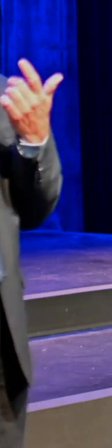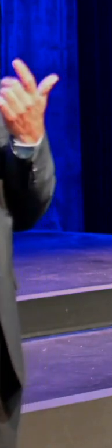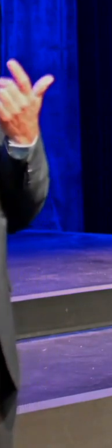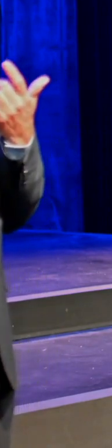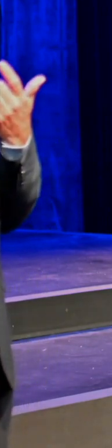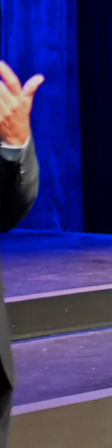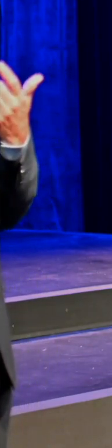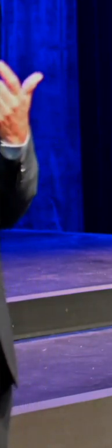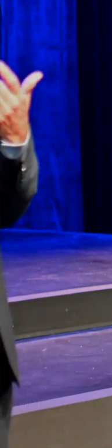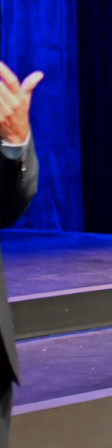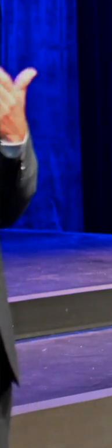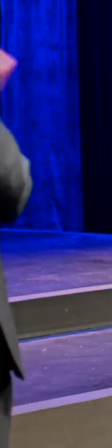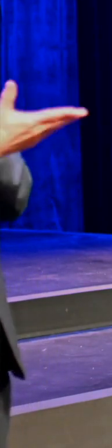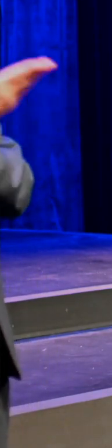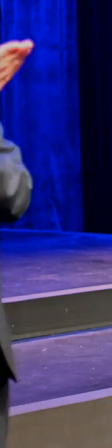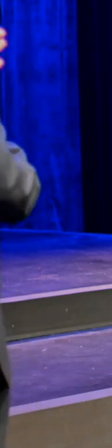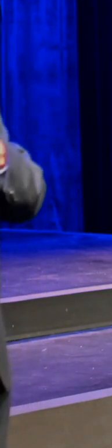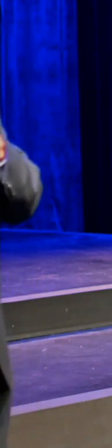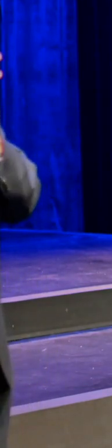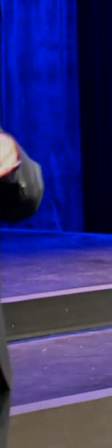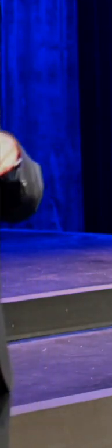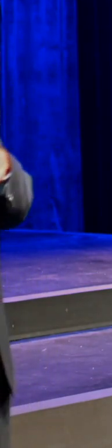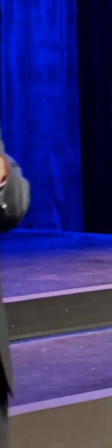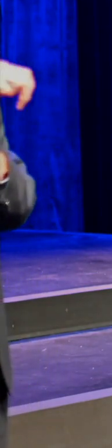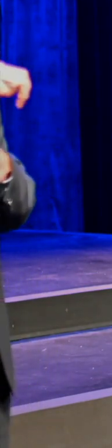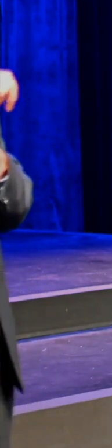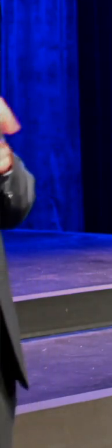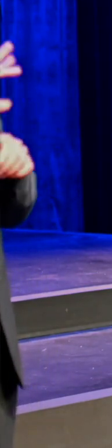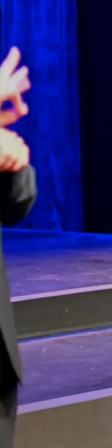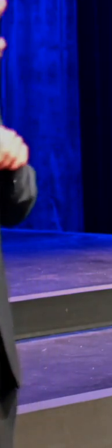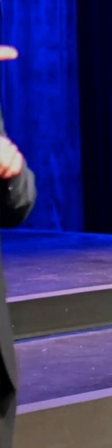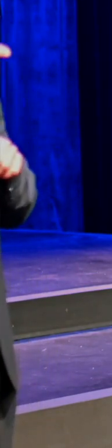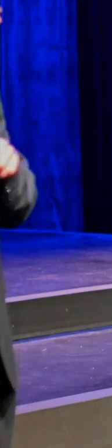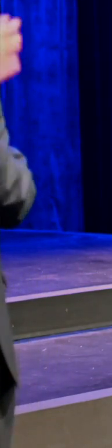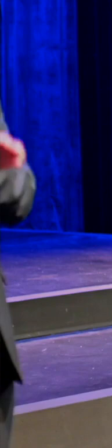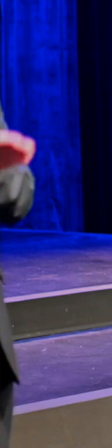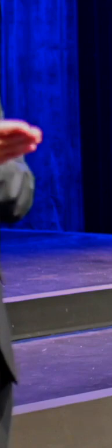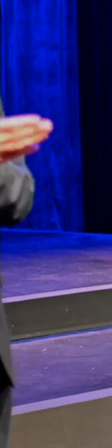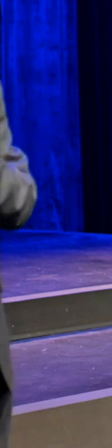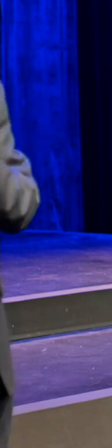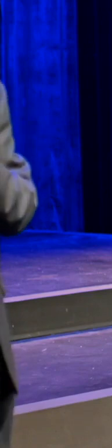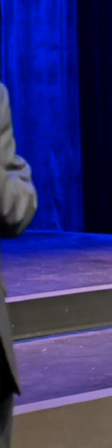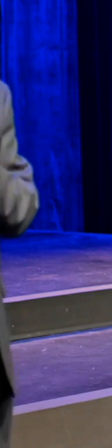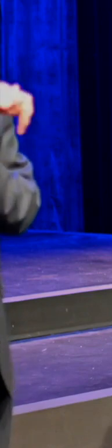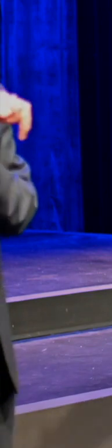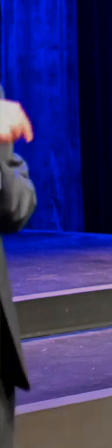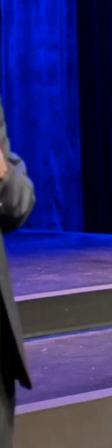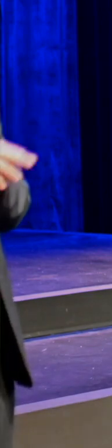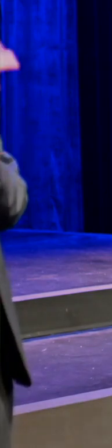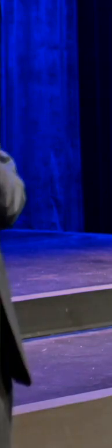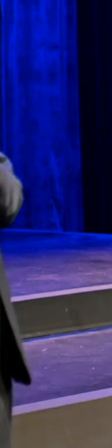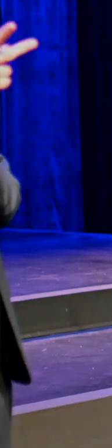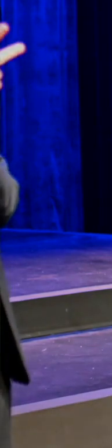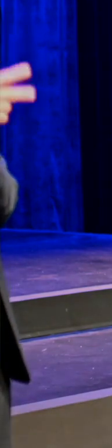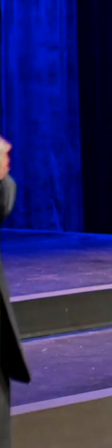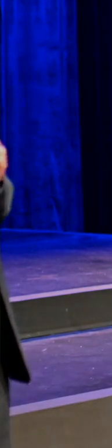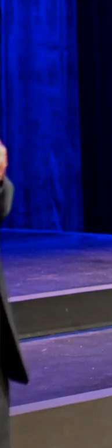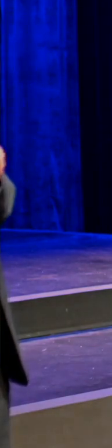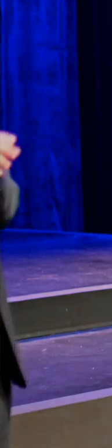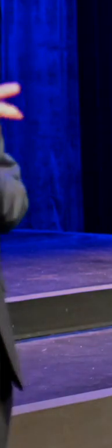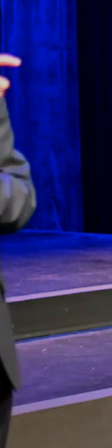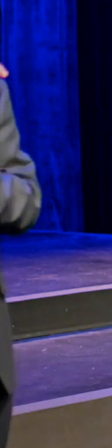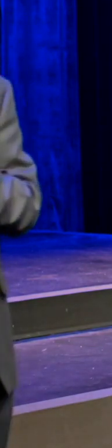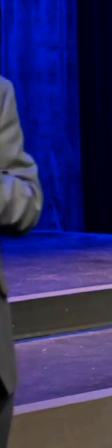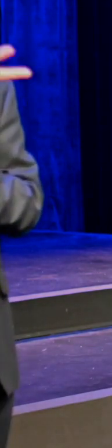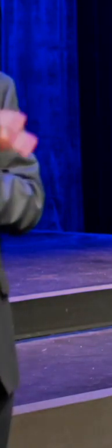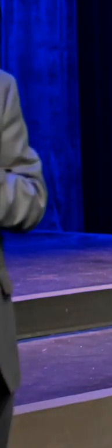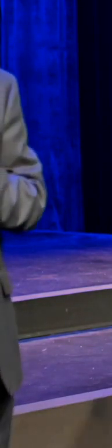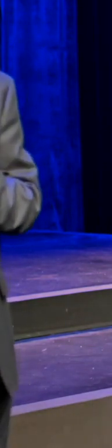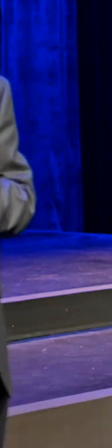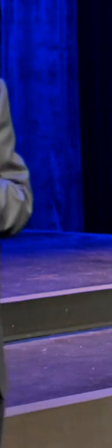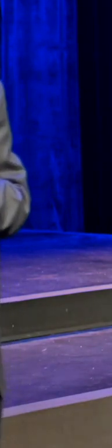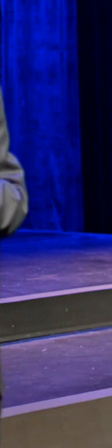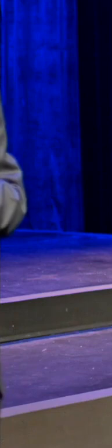morning walk at 7:30 in the morning and I saw the police when they drove past and